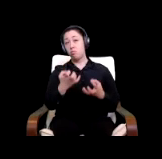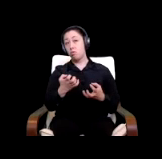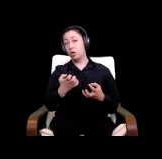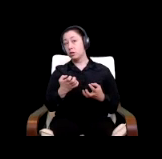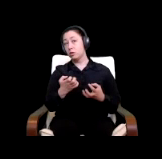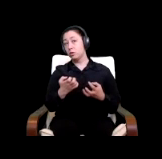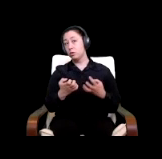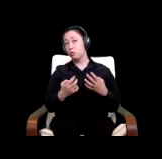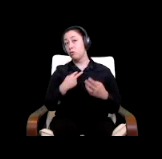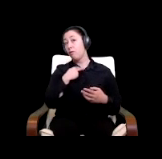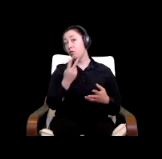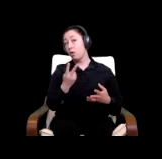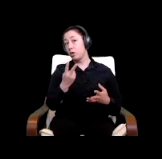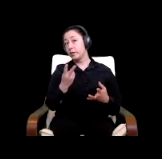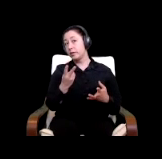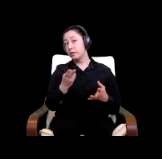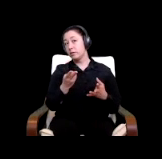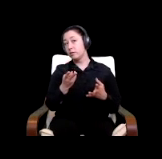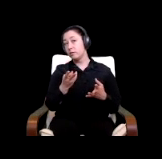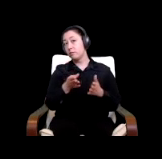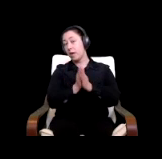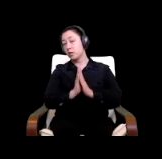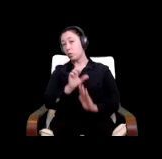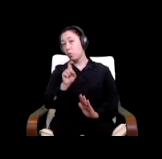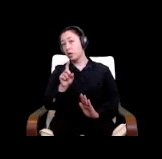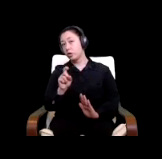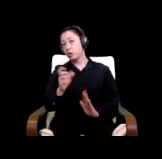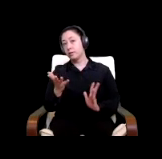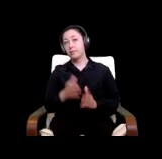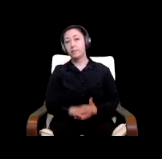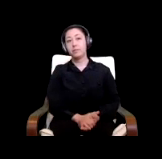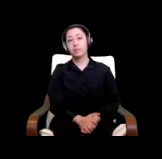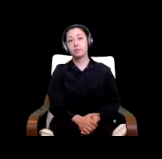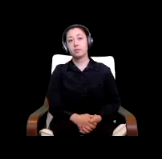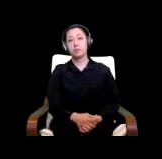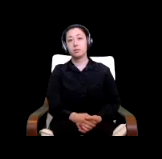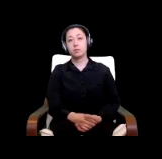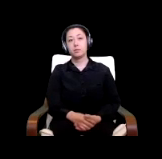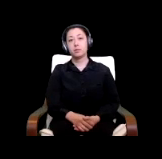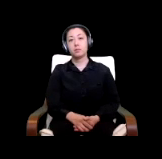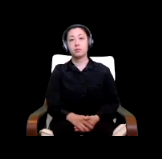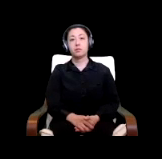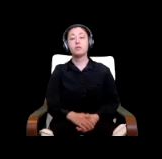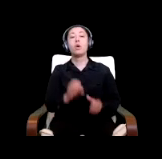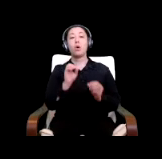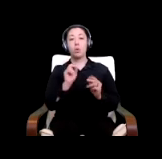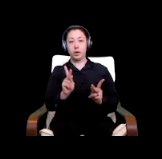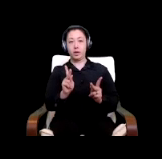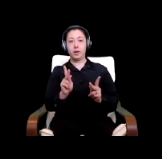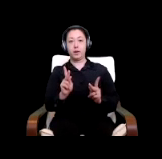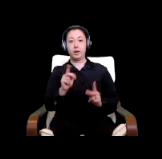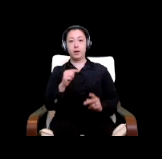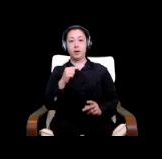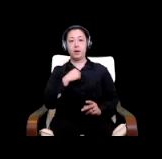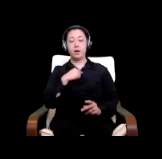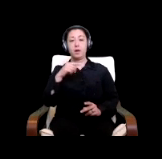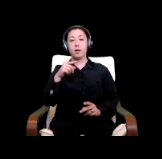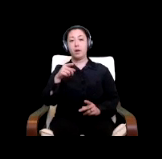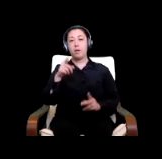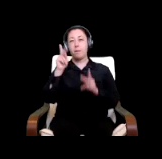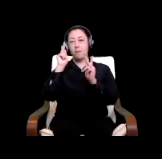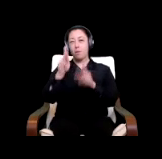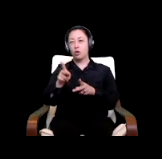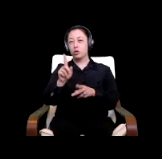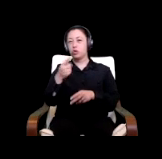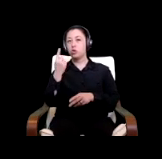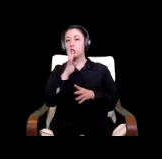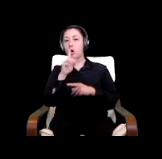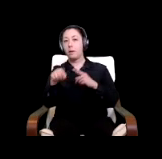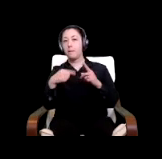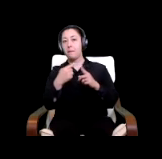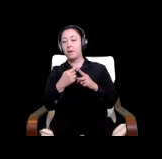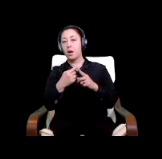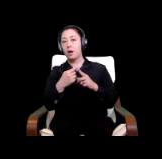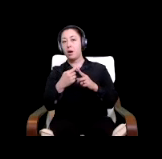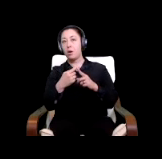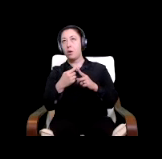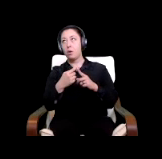Participants are just talking about the fact that they just realized that--